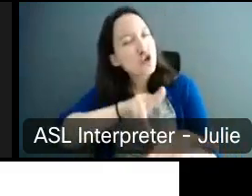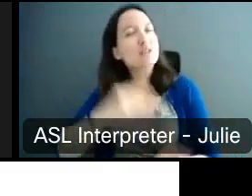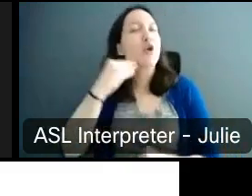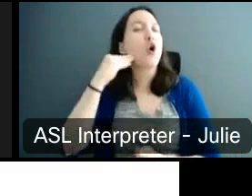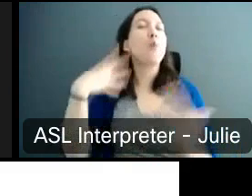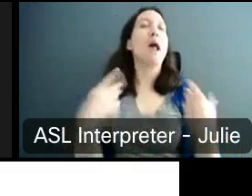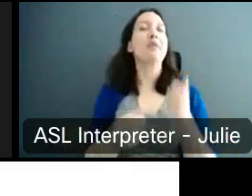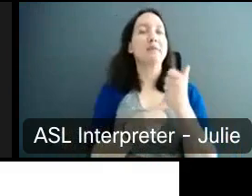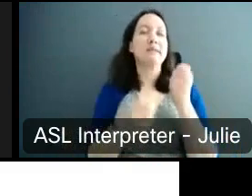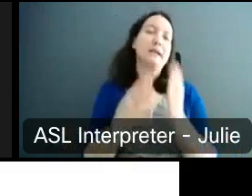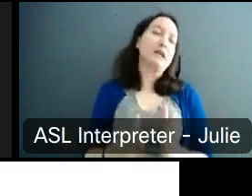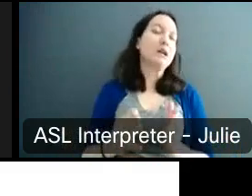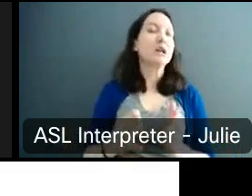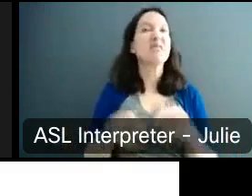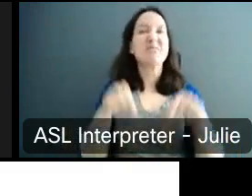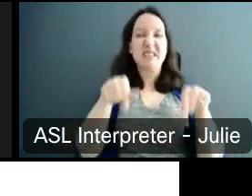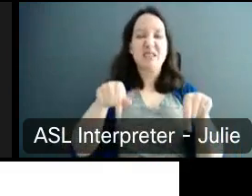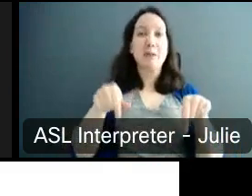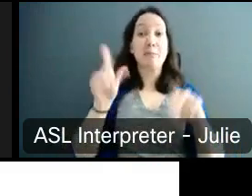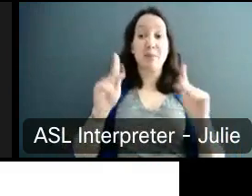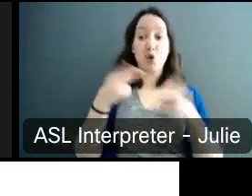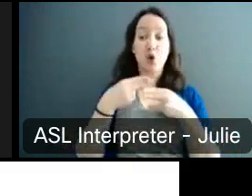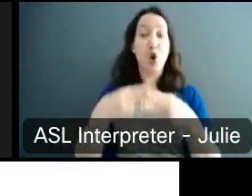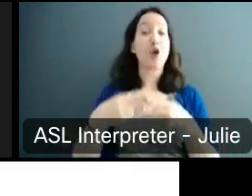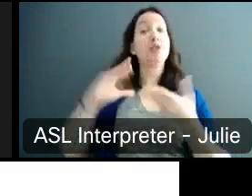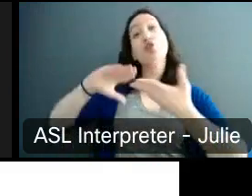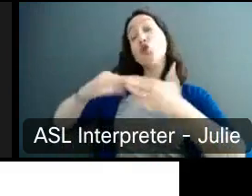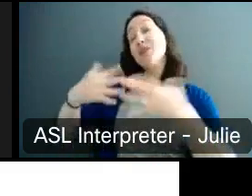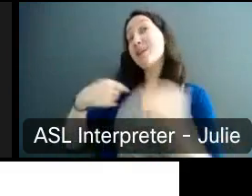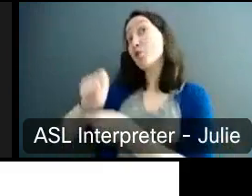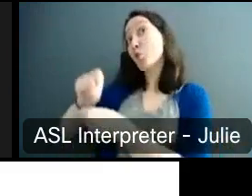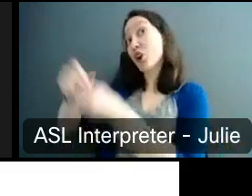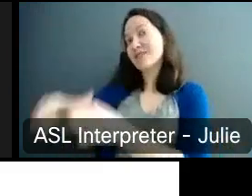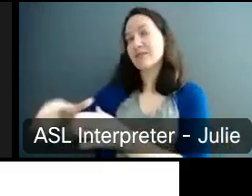This is a, this is a group of people called community health workers, who are not licensed. Really?